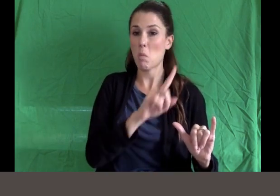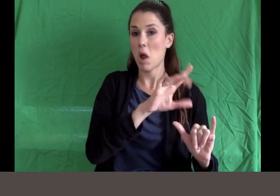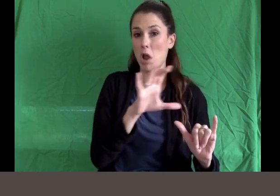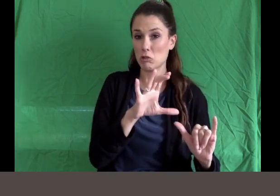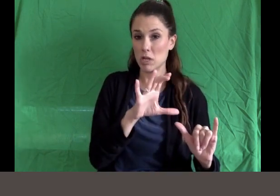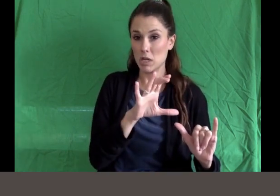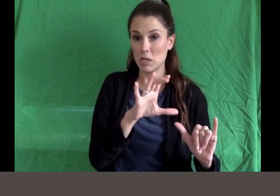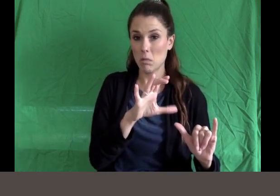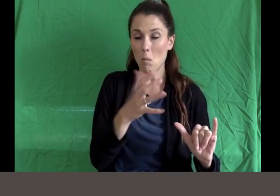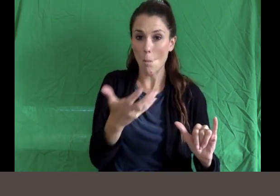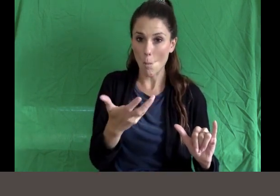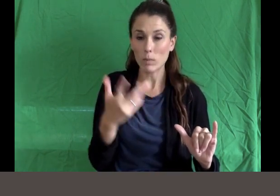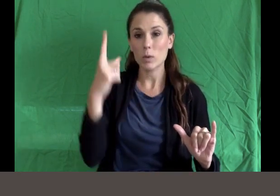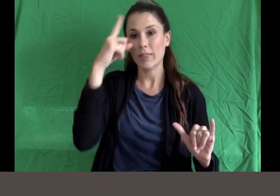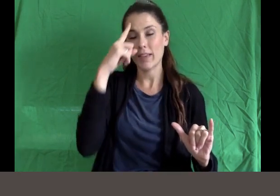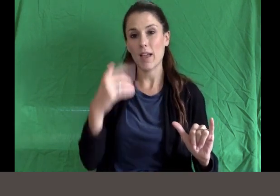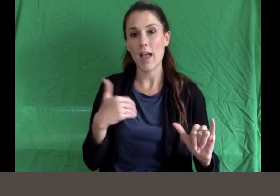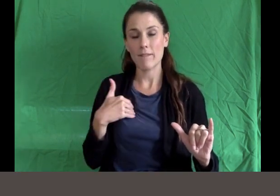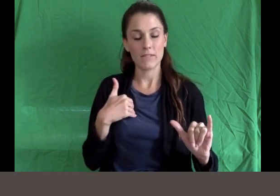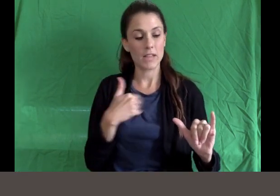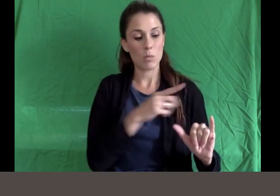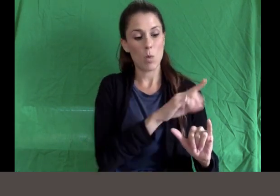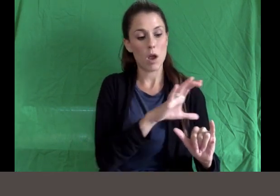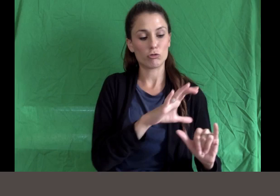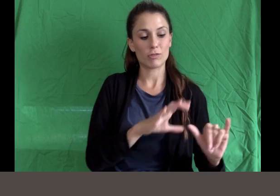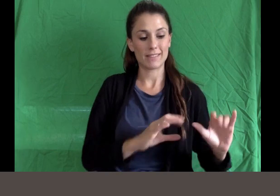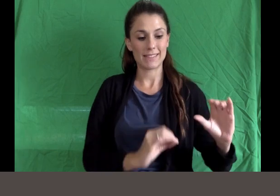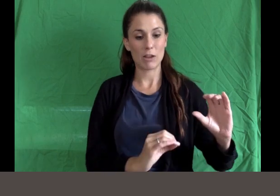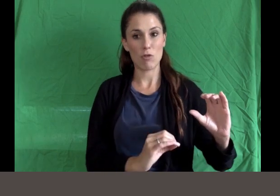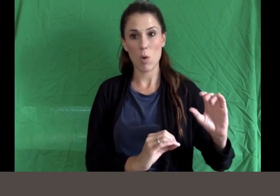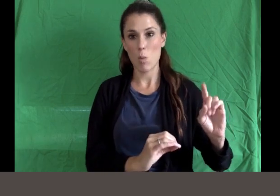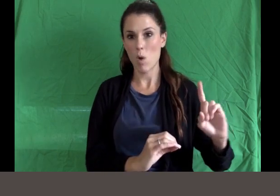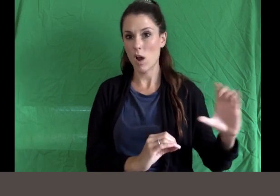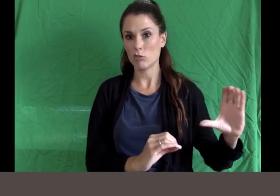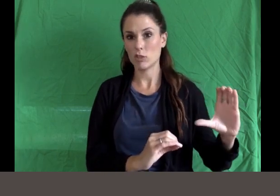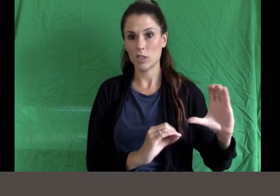that having zero and a hundred touch doesn't make a lot of sense conceptually and so Tufte